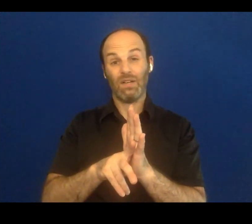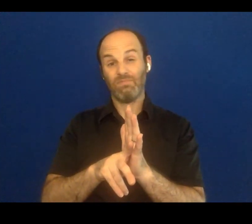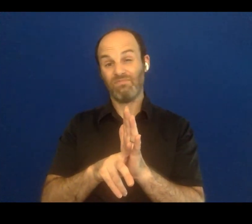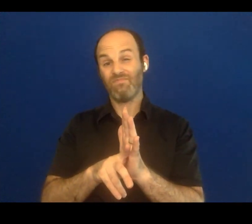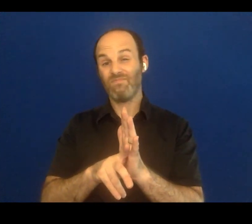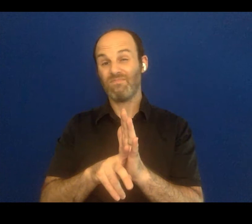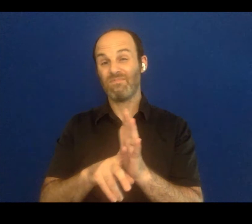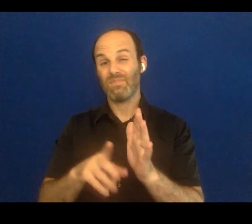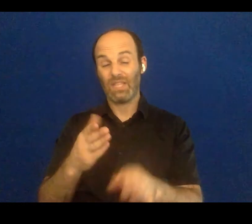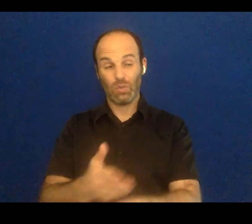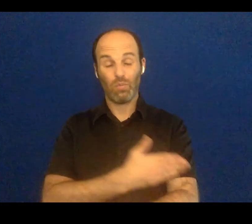IS A BIG, WOULD BE A BIG